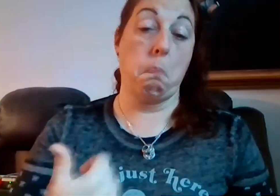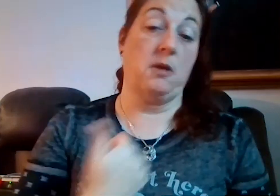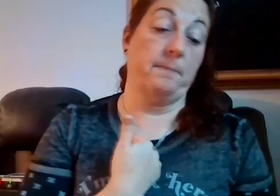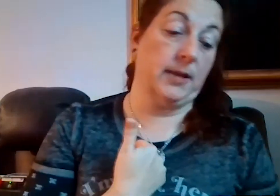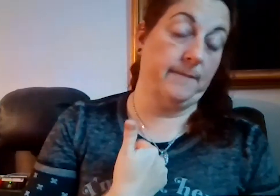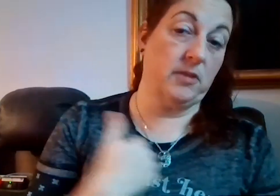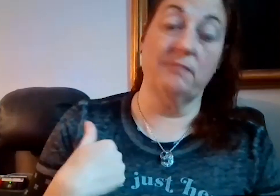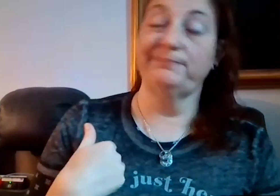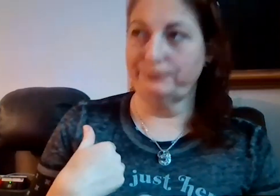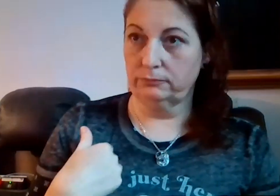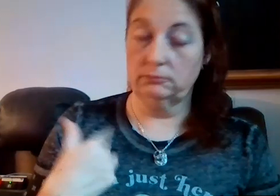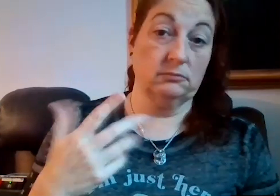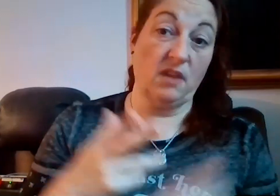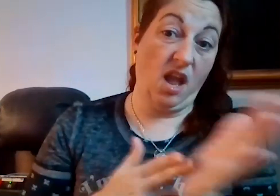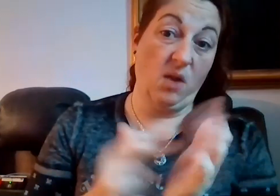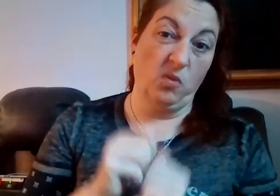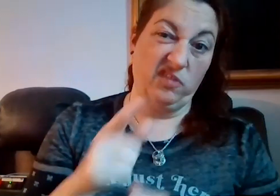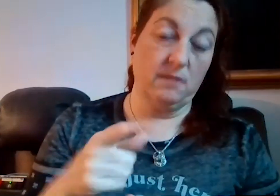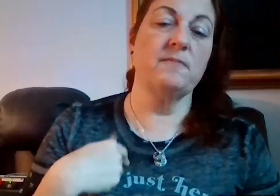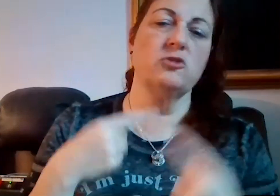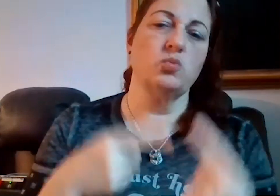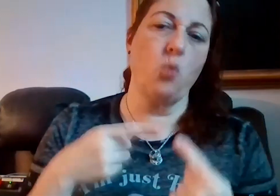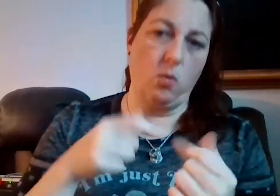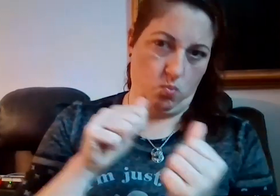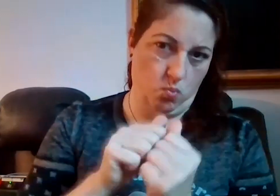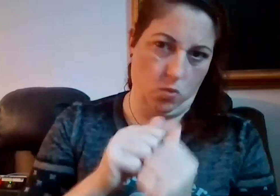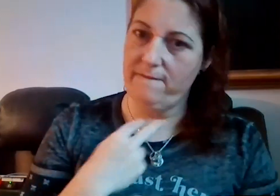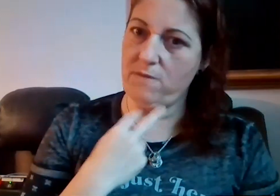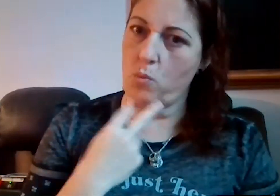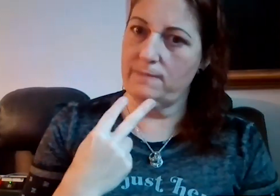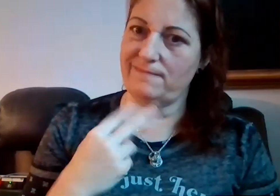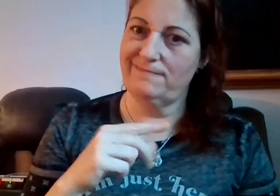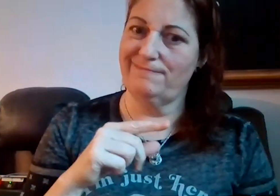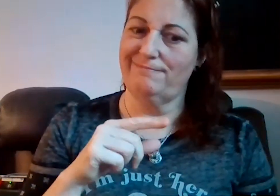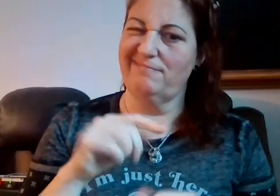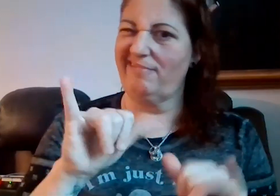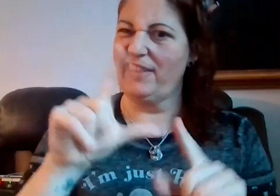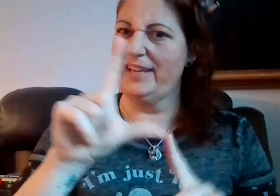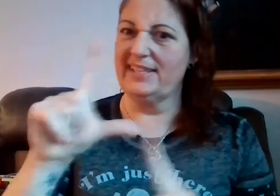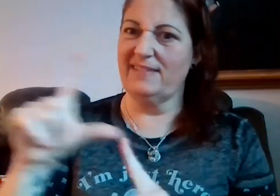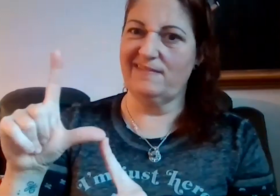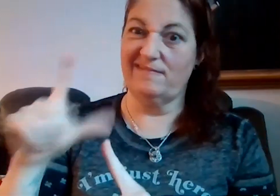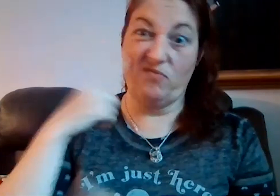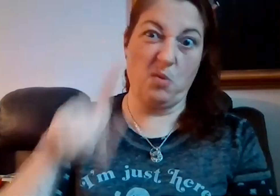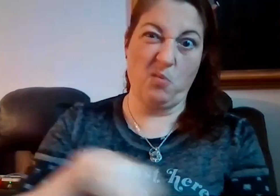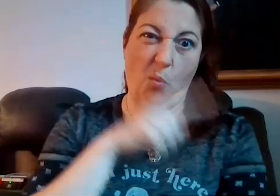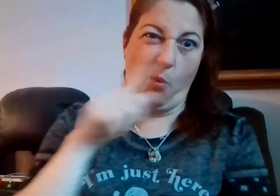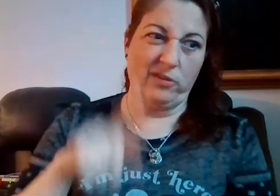Honestly, I disagree with forcing them to use their voice because I